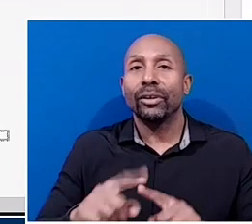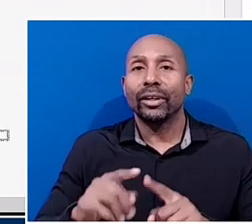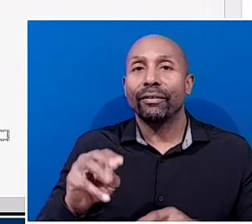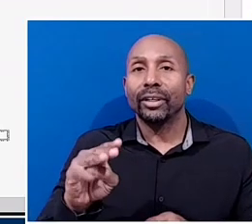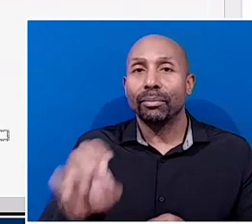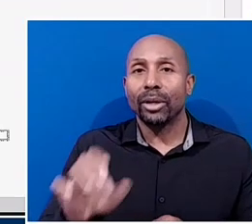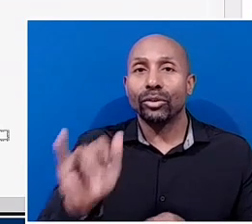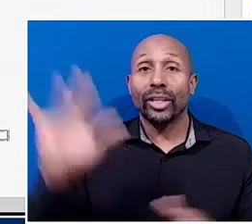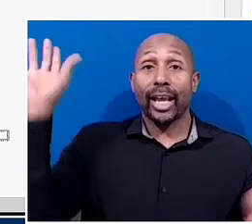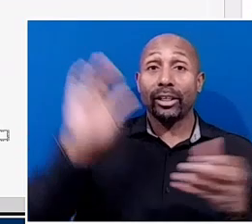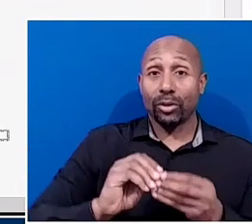period or period of enrollment.